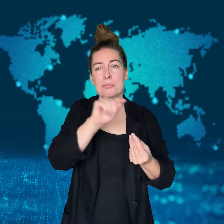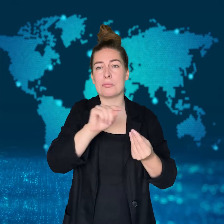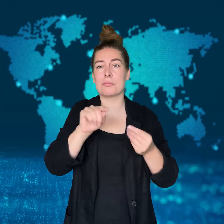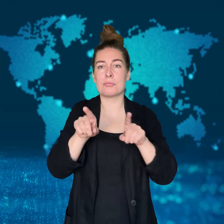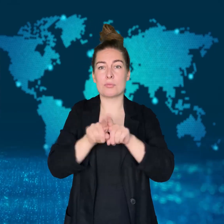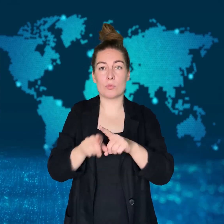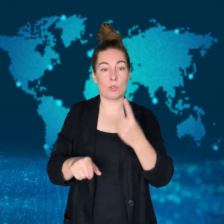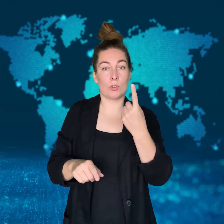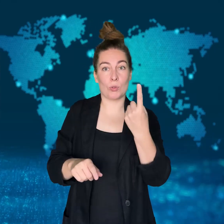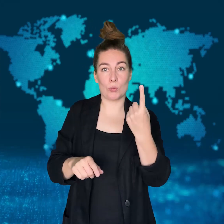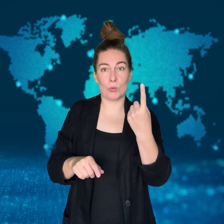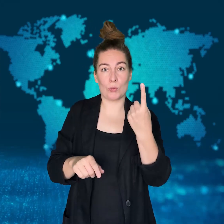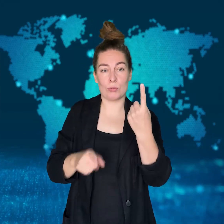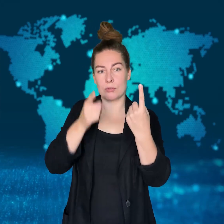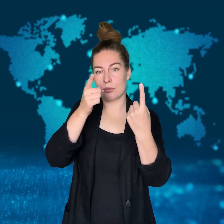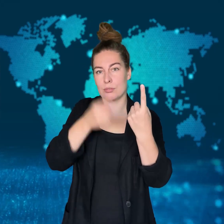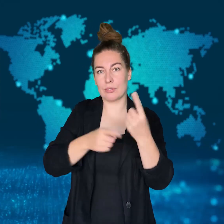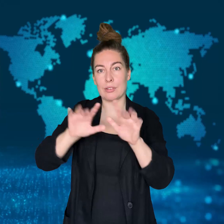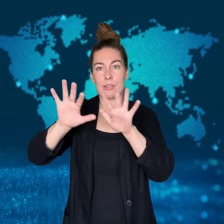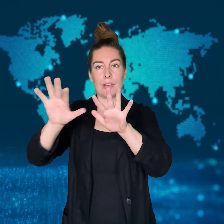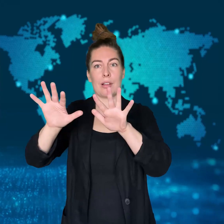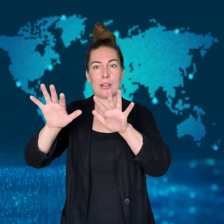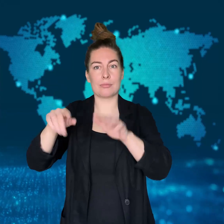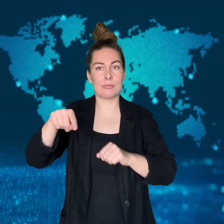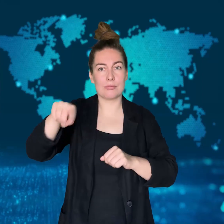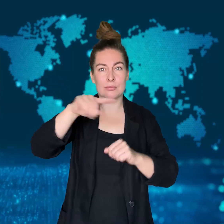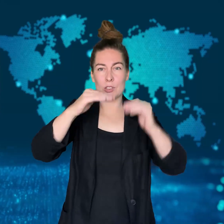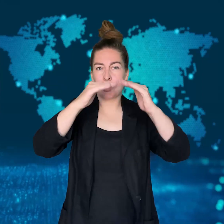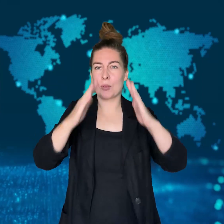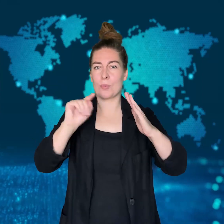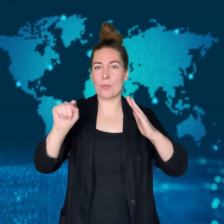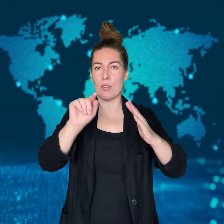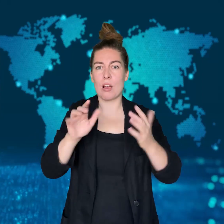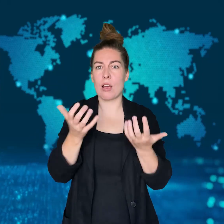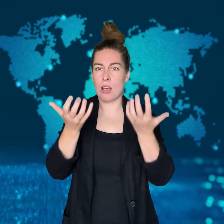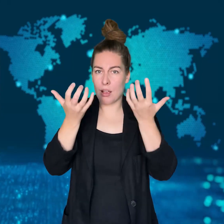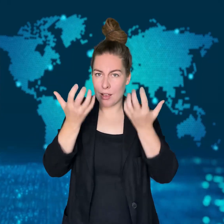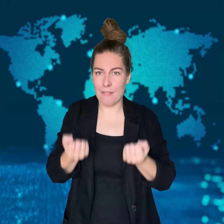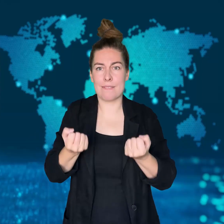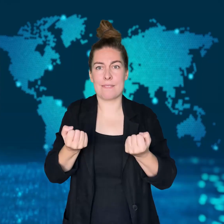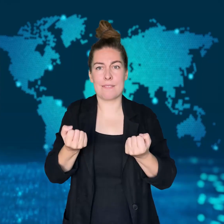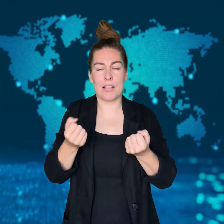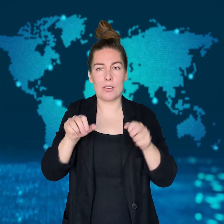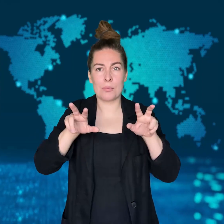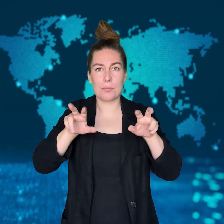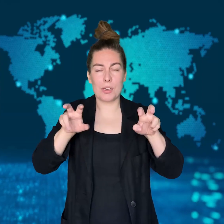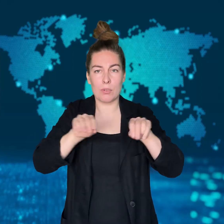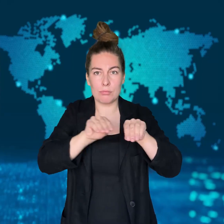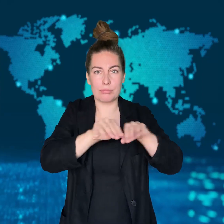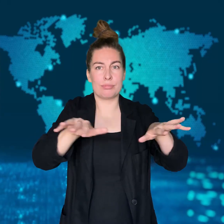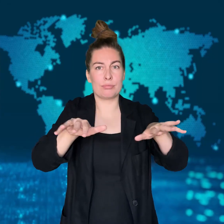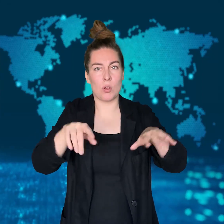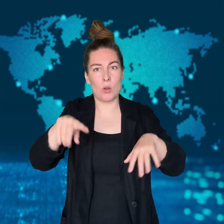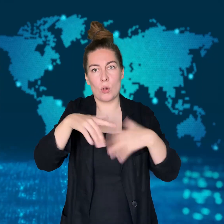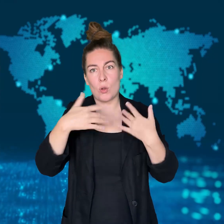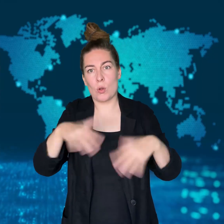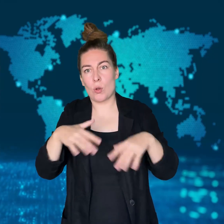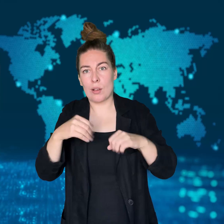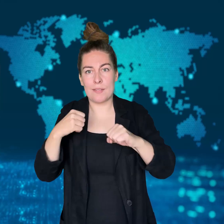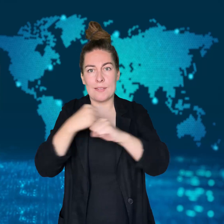stated that more than one in every ten households has struggled with a bedbug infestation